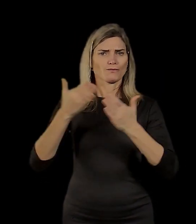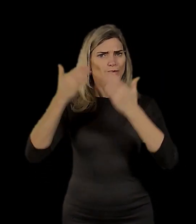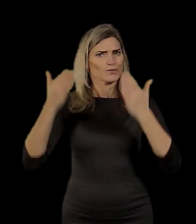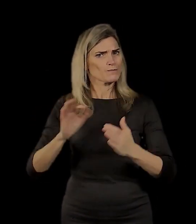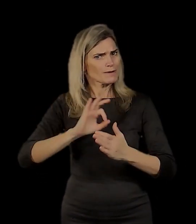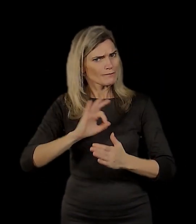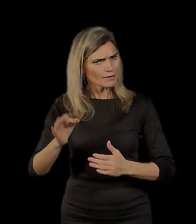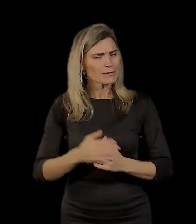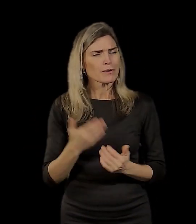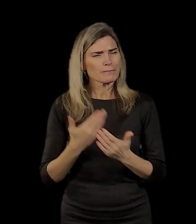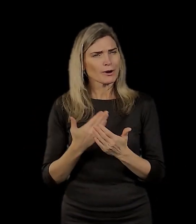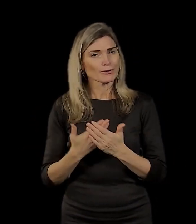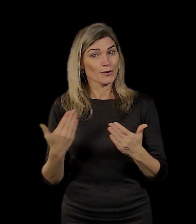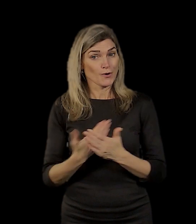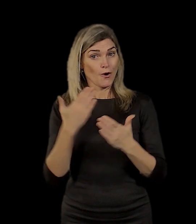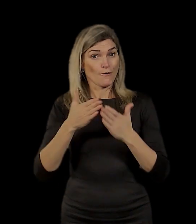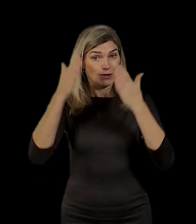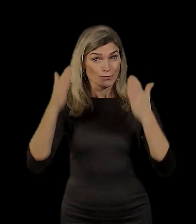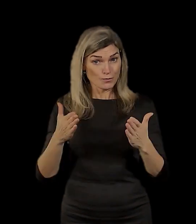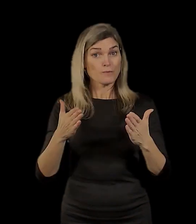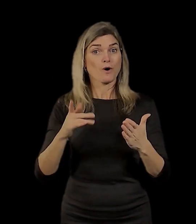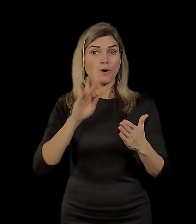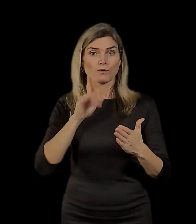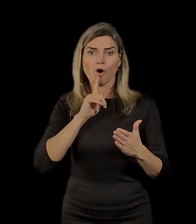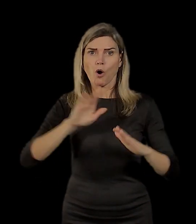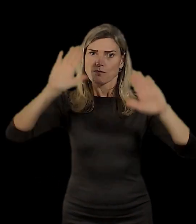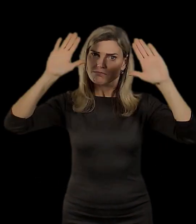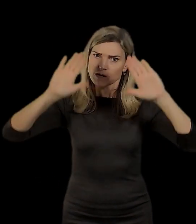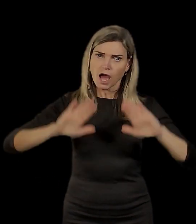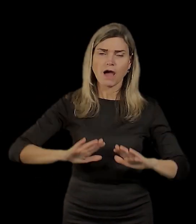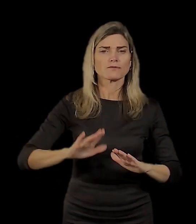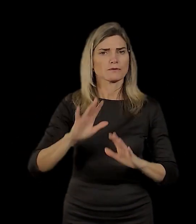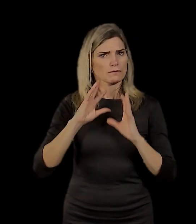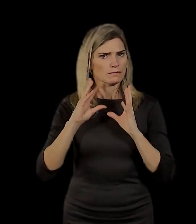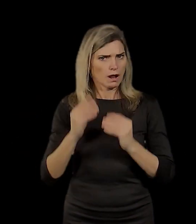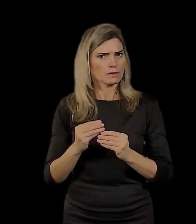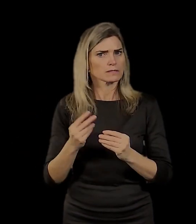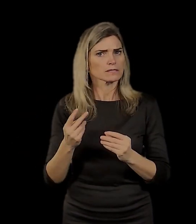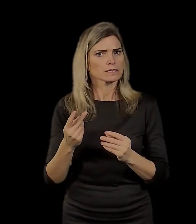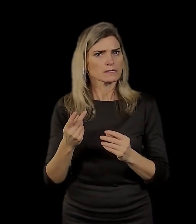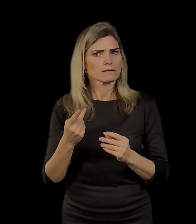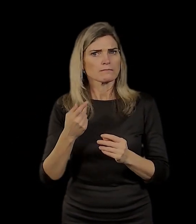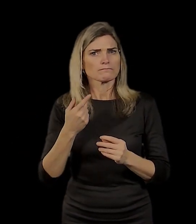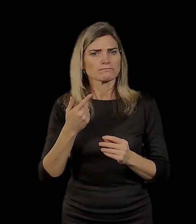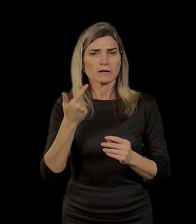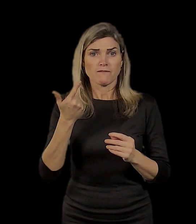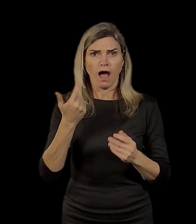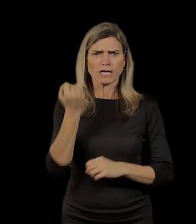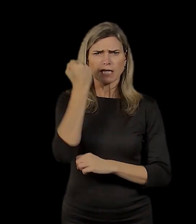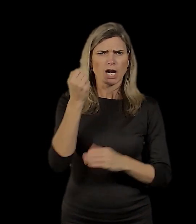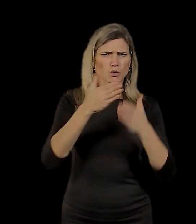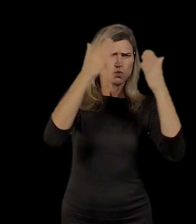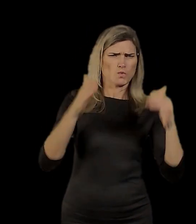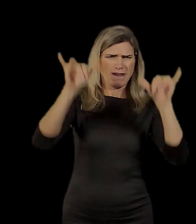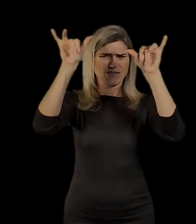in the exteriors from this material with this amazing text, which will speak about the values